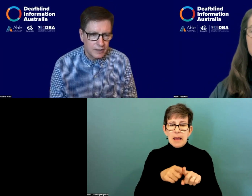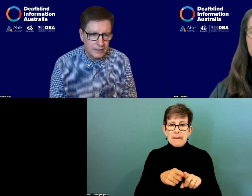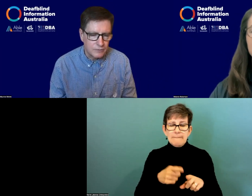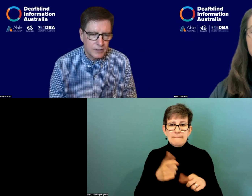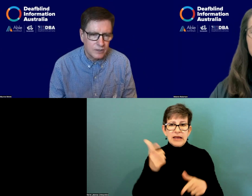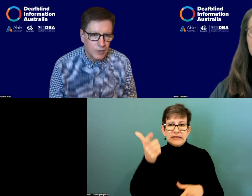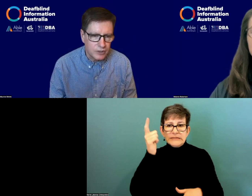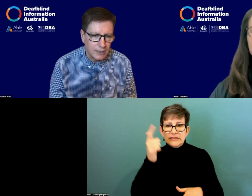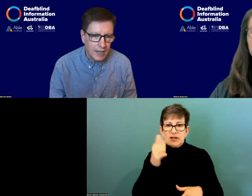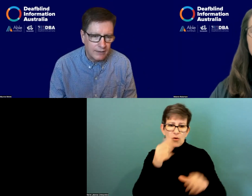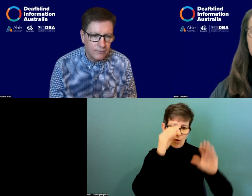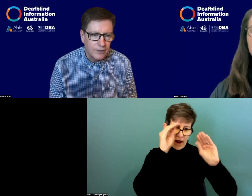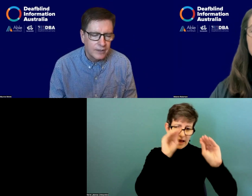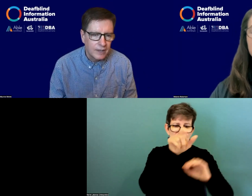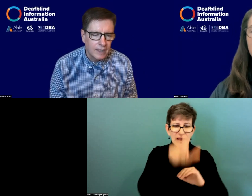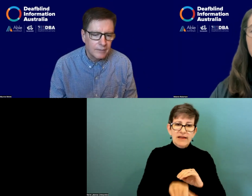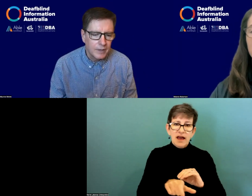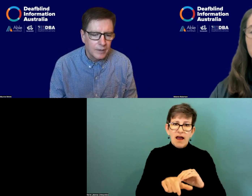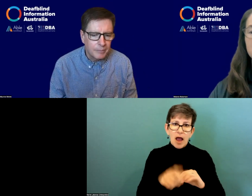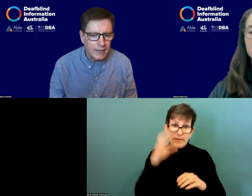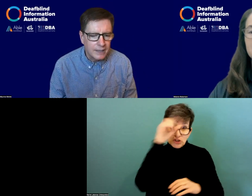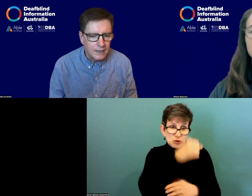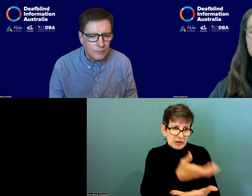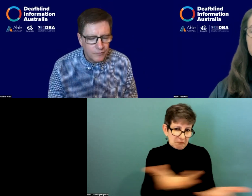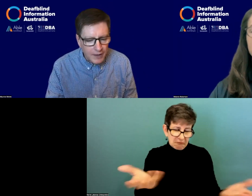At least the ones that are watching live.